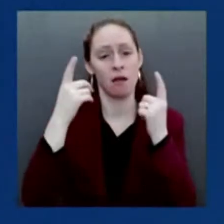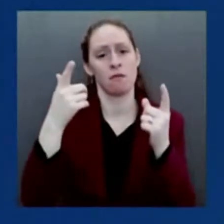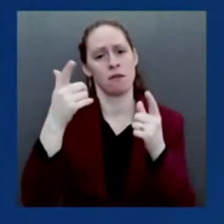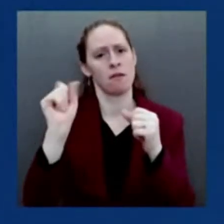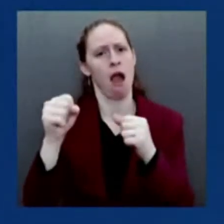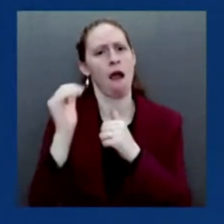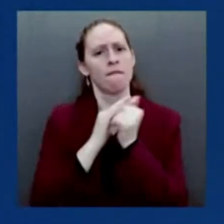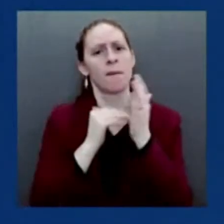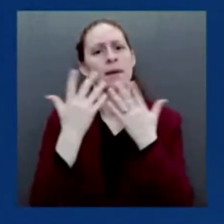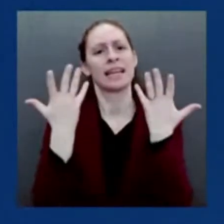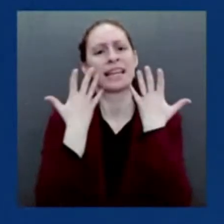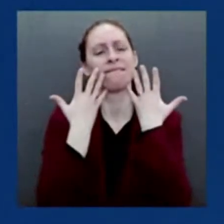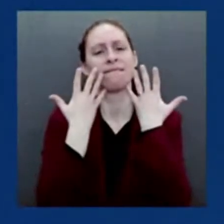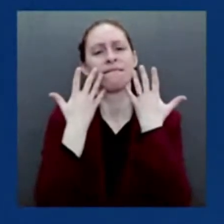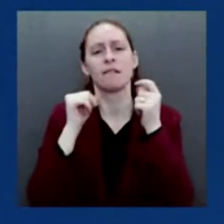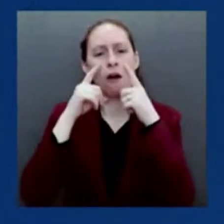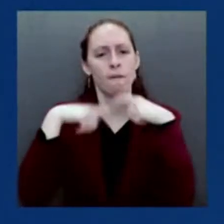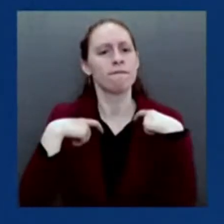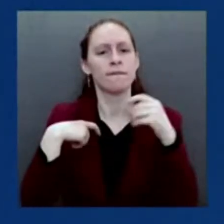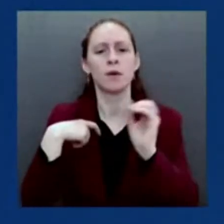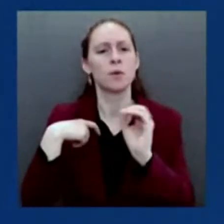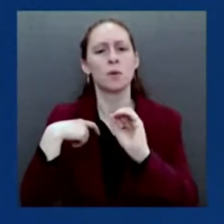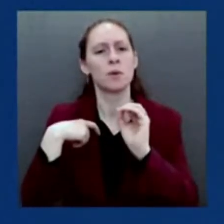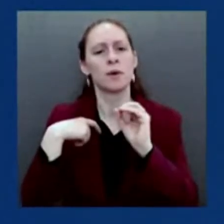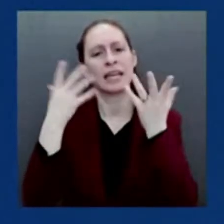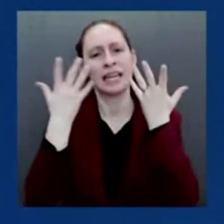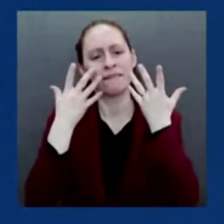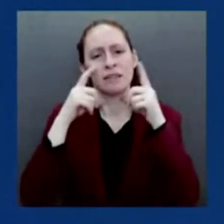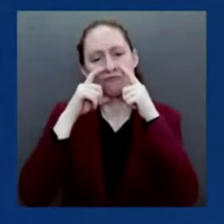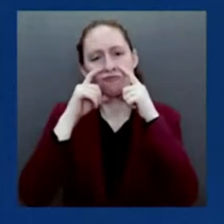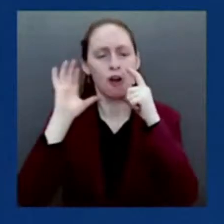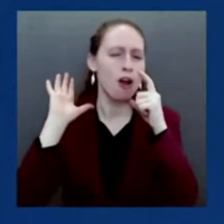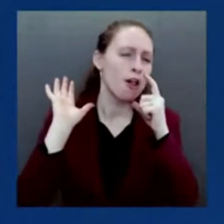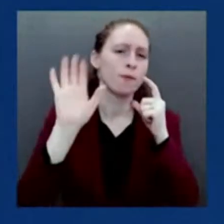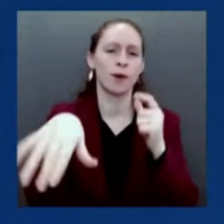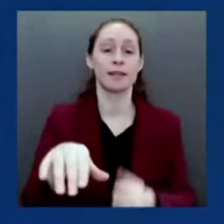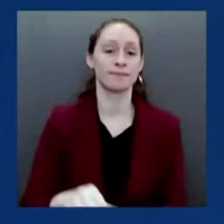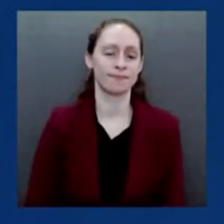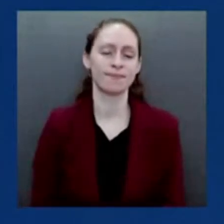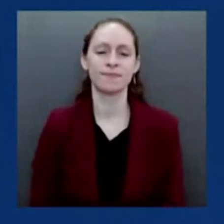LIKE N-95'S. MOST IMPORTANTLY, WE WANT TO HIGHLIGHT THAT THE BEST MASK FOR YOU IS ONE THAT YOU WILL WEAR COMFORTABLY.